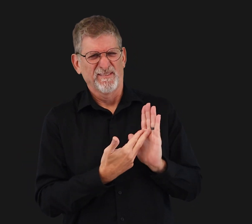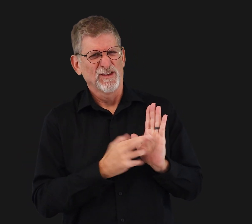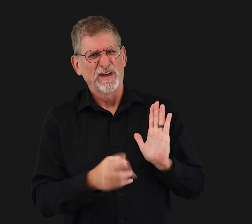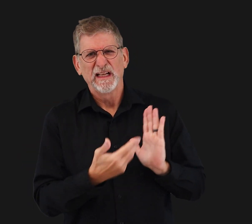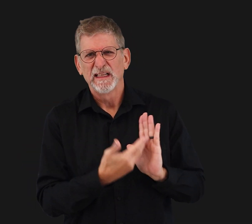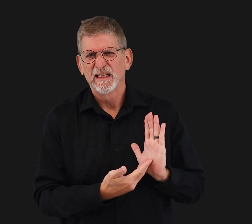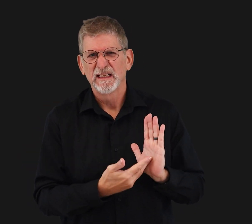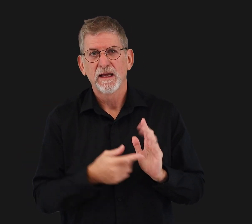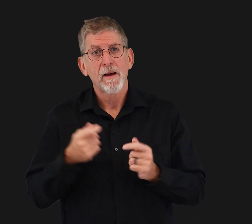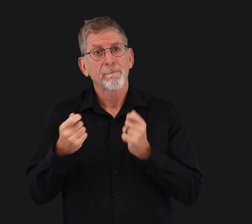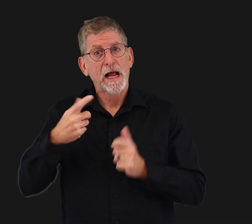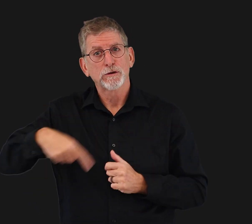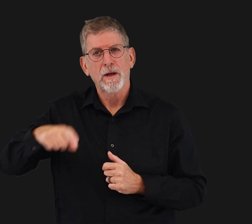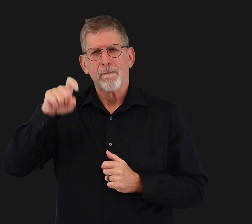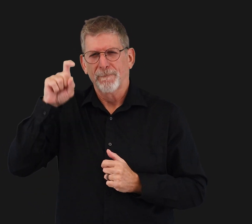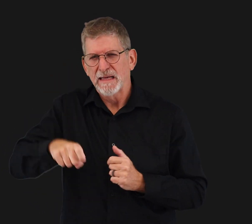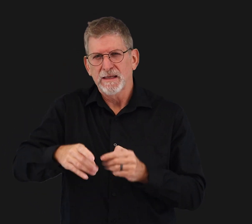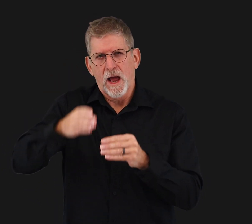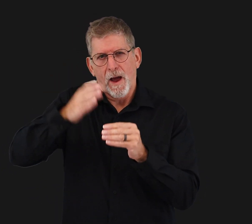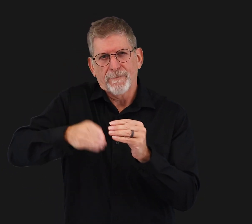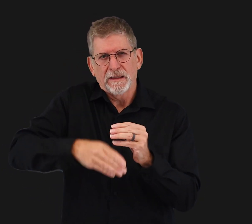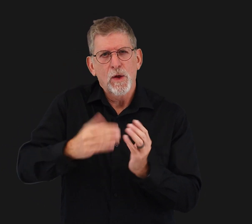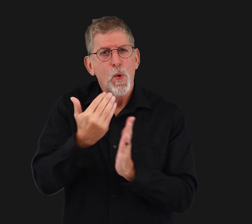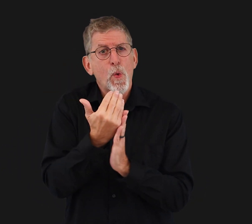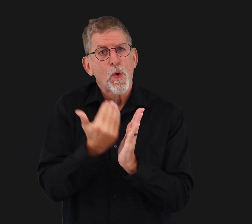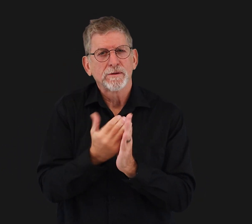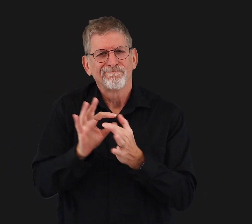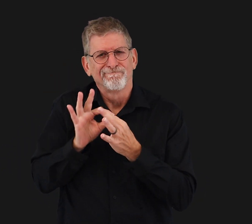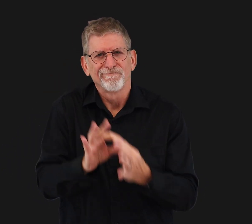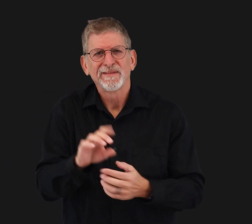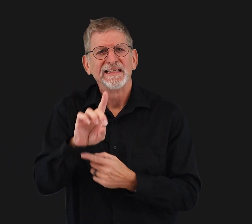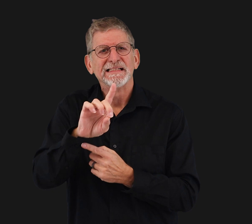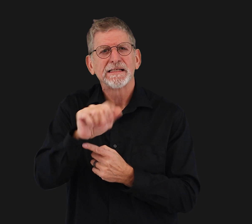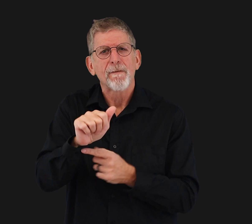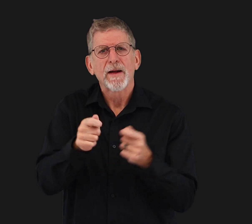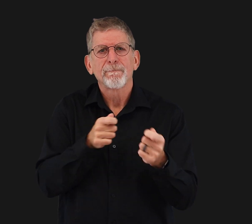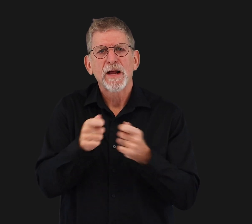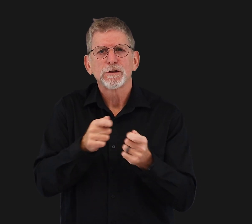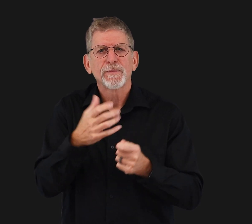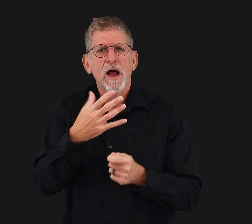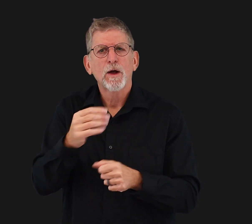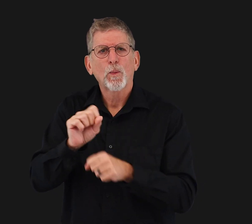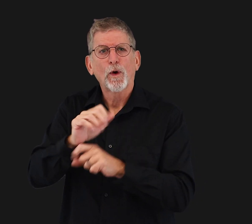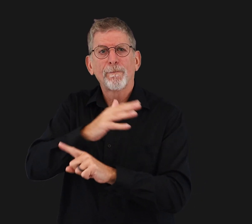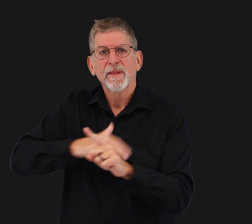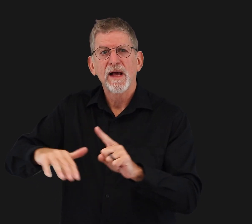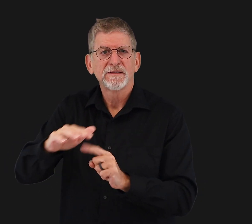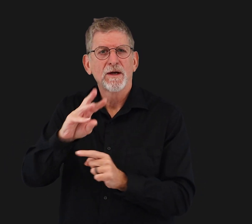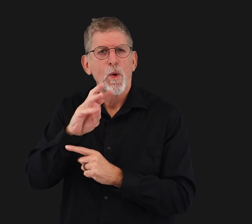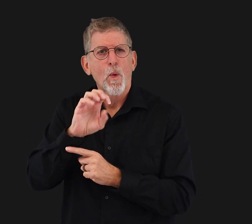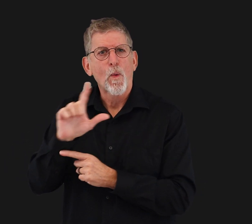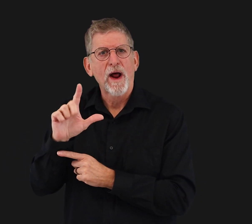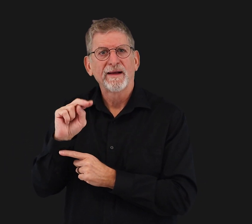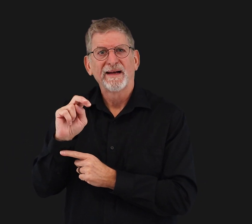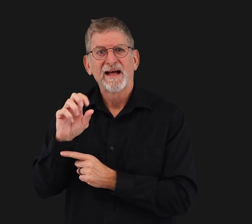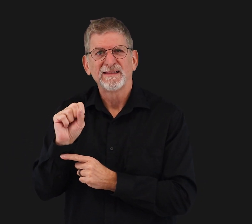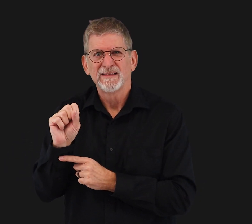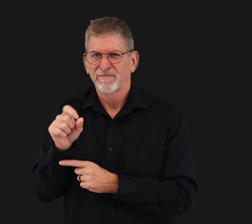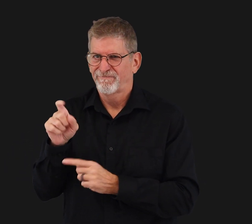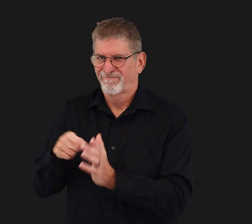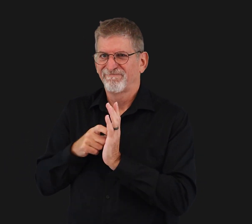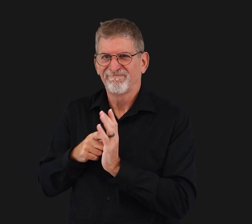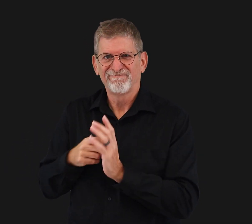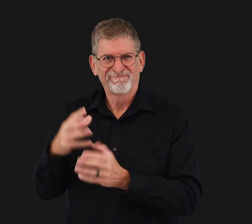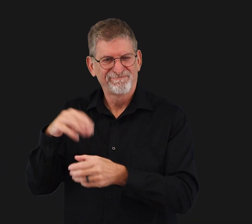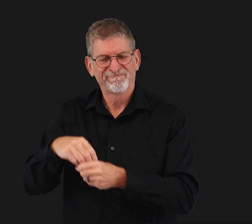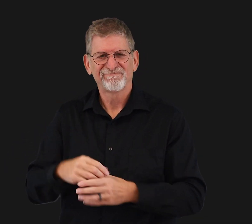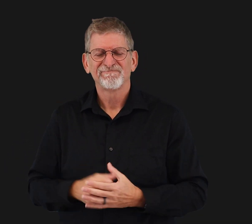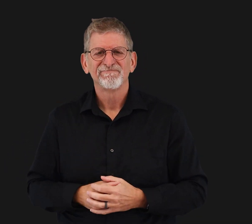Managers must also complete a course on Disability Management and Workplace Wellness.